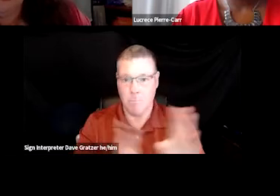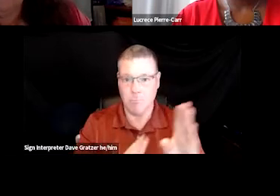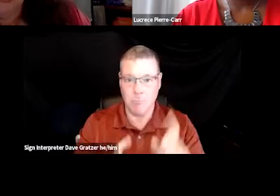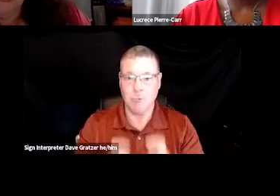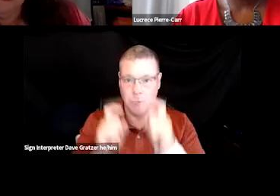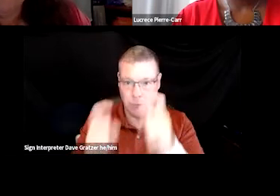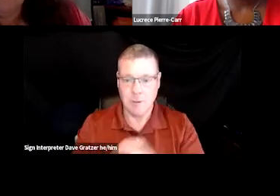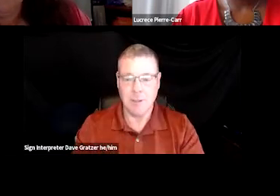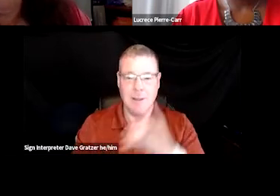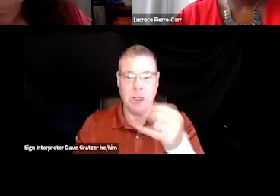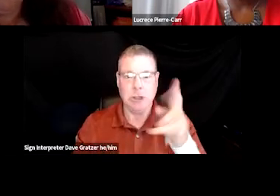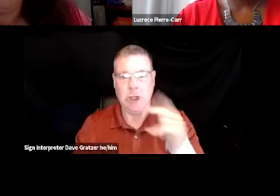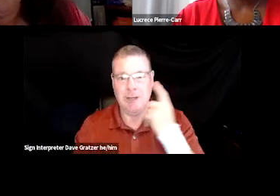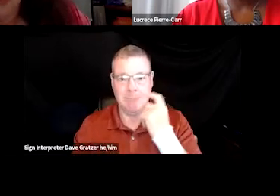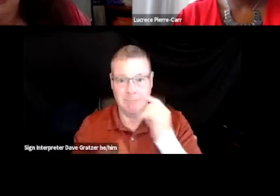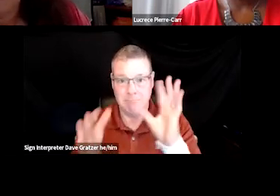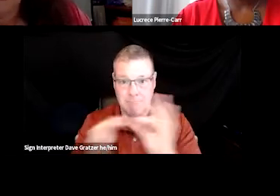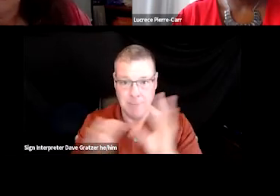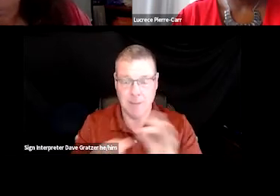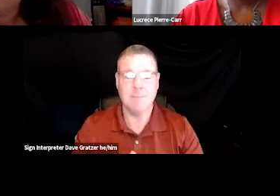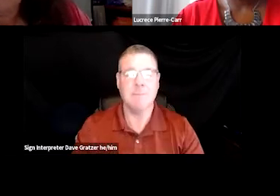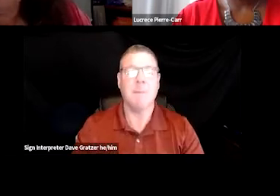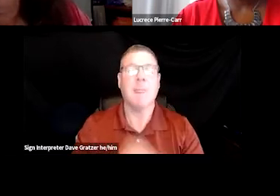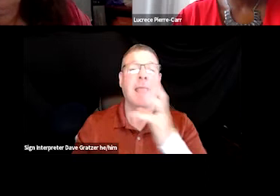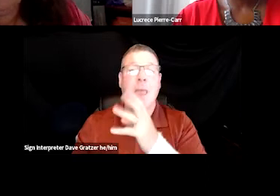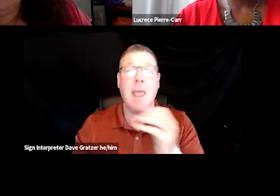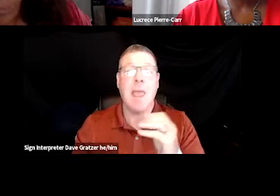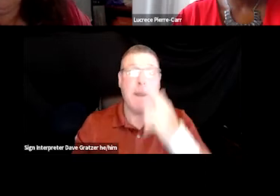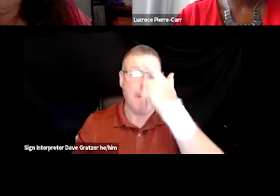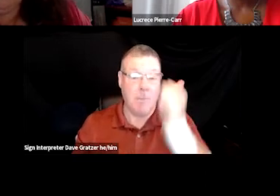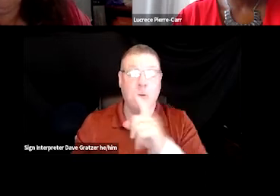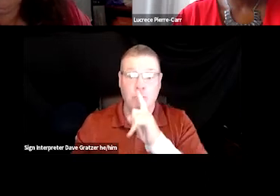and John mentioned were so important. Because it was really an opportunity